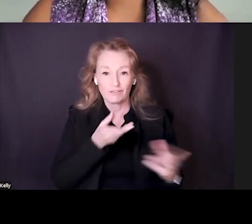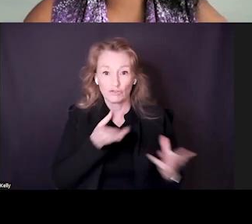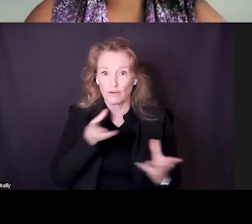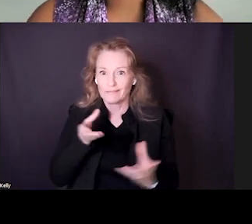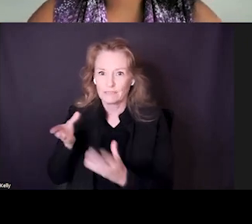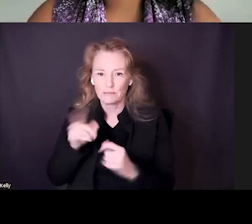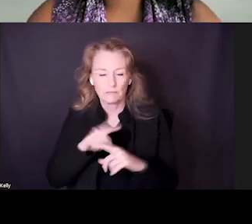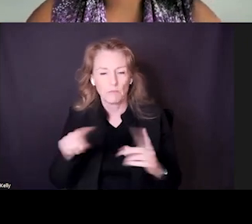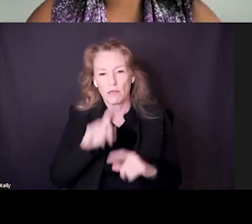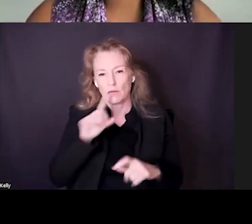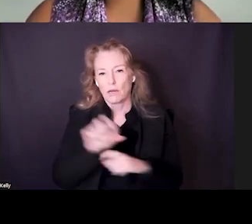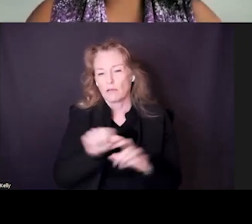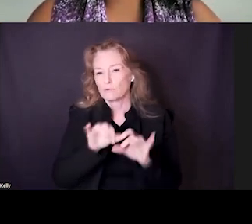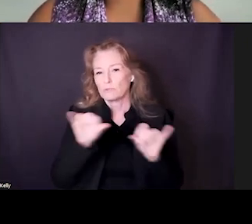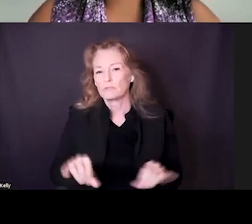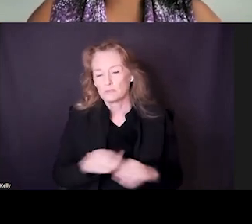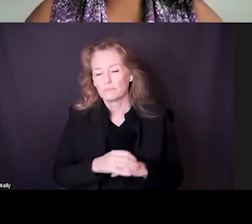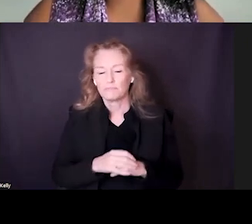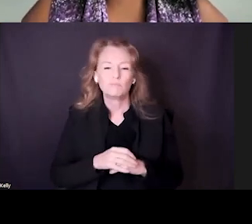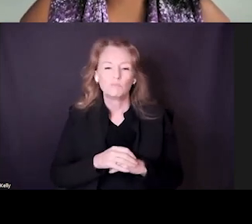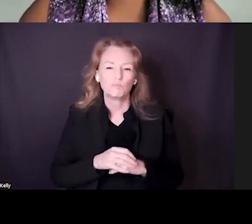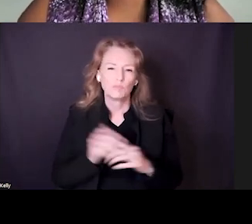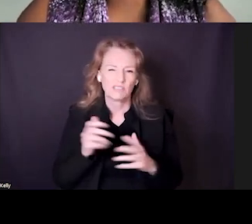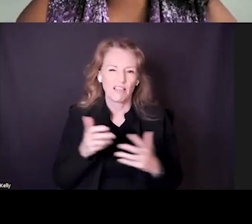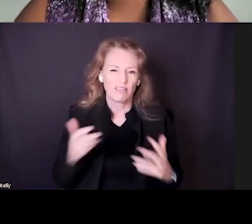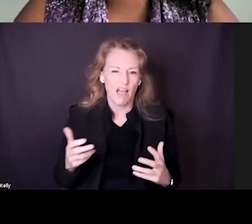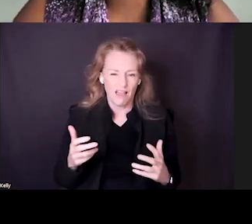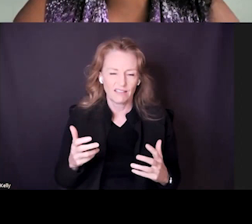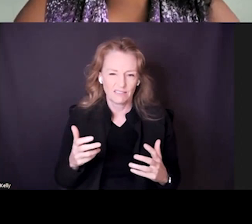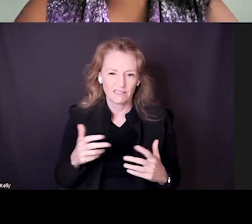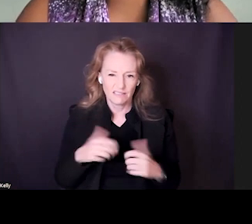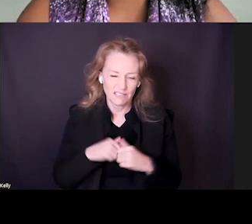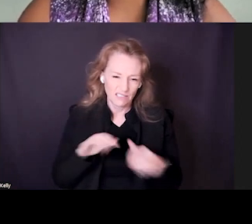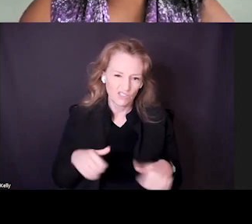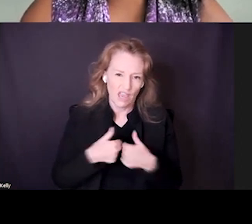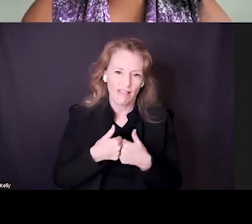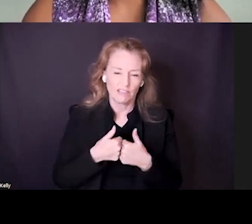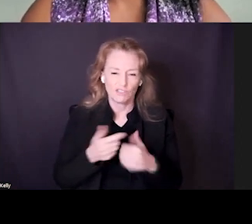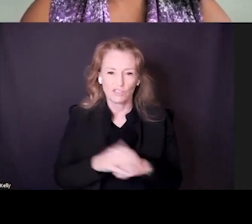WE WERE A BIT STRESSED IN WORKING THROUGH THIS BECAUSE